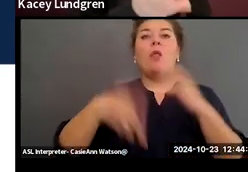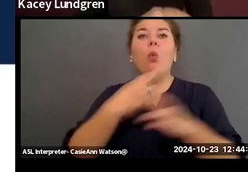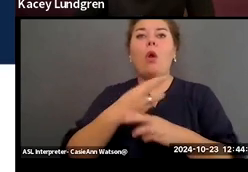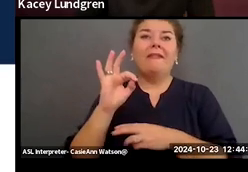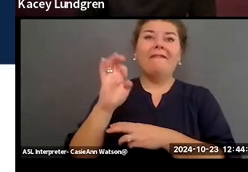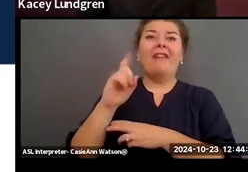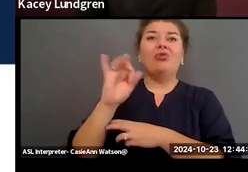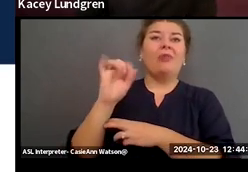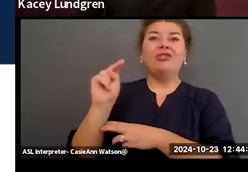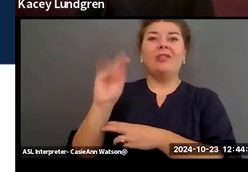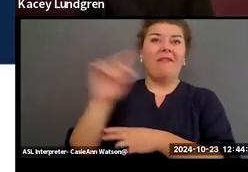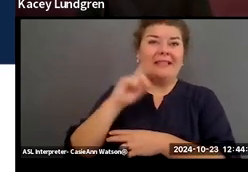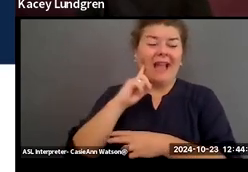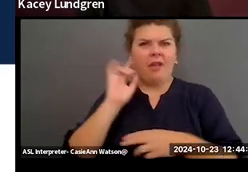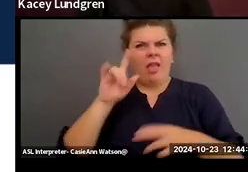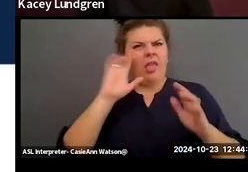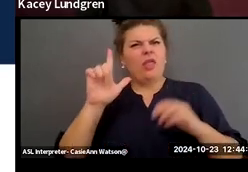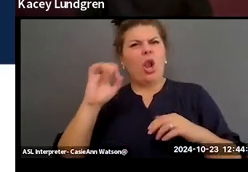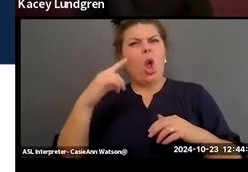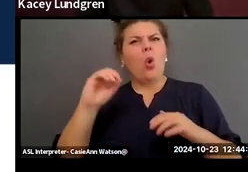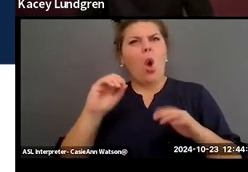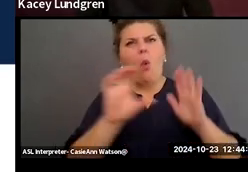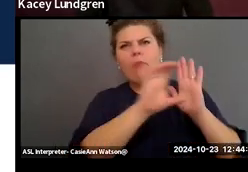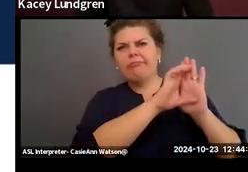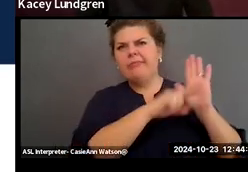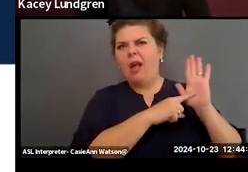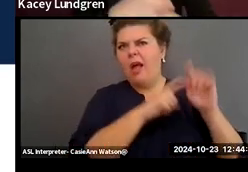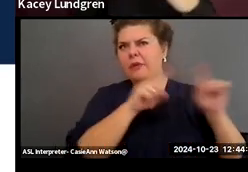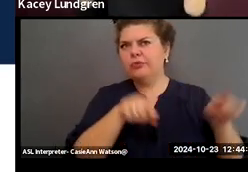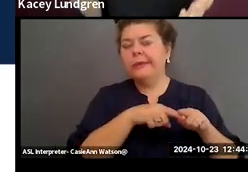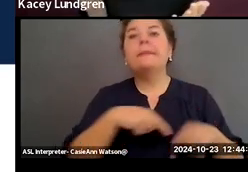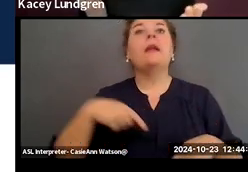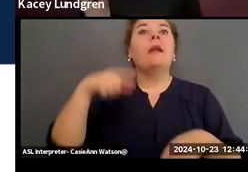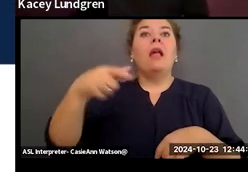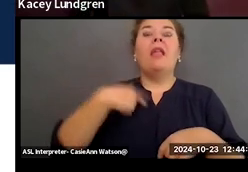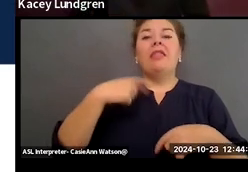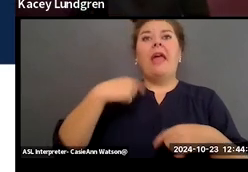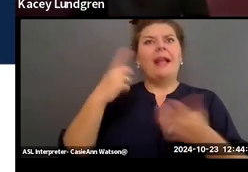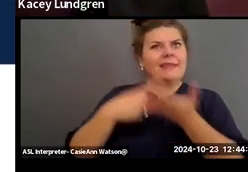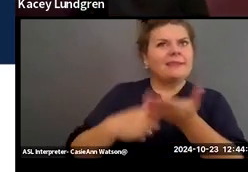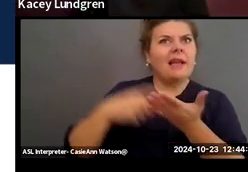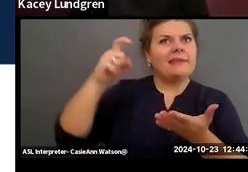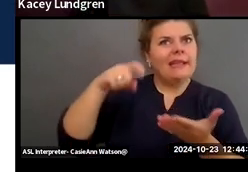this is their logo on the screen, they discussed the need for creating a universal set of signs to communicate.